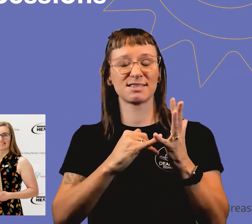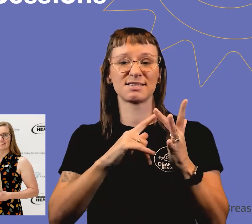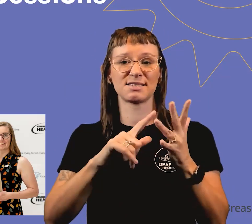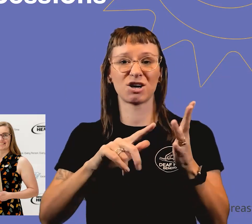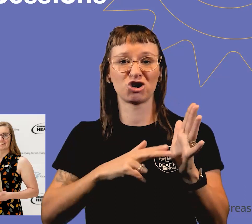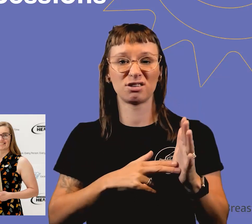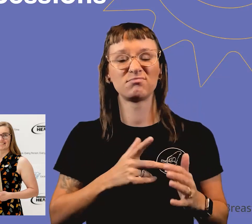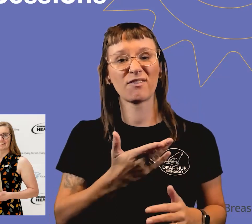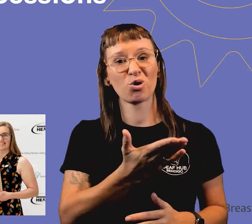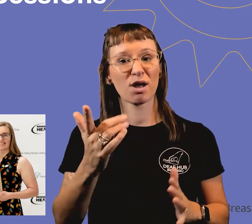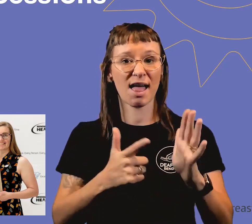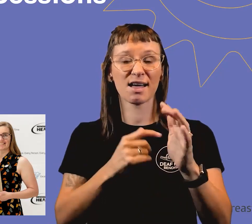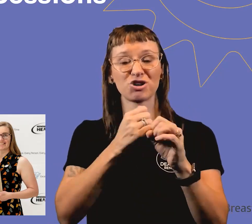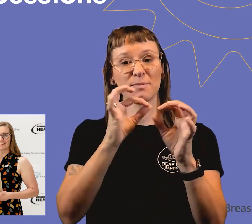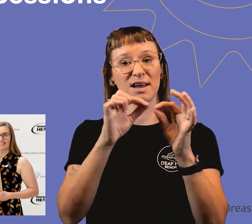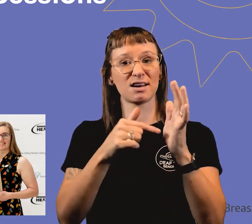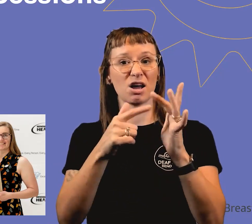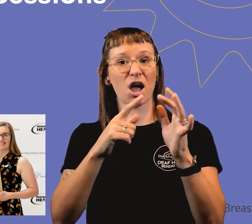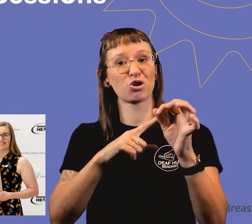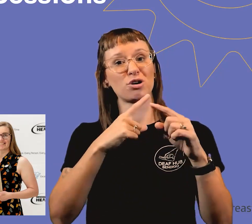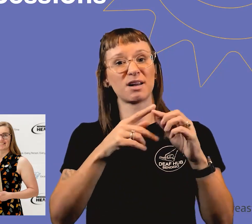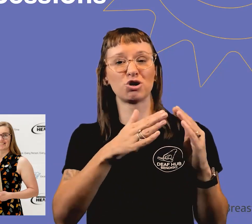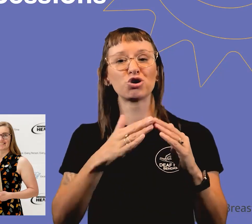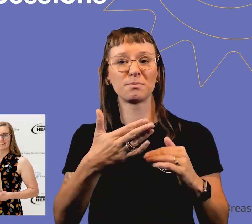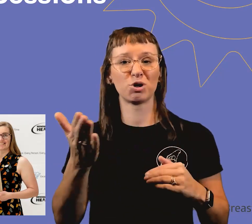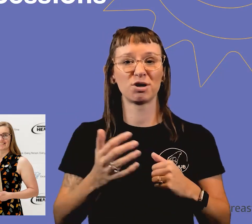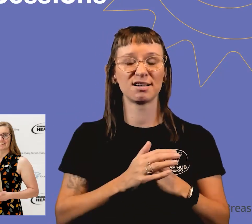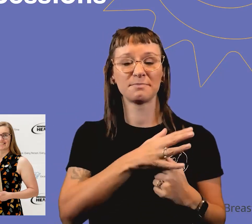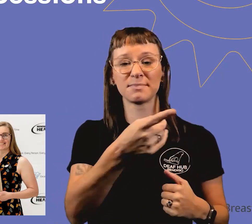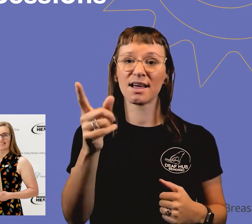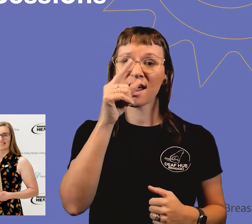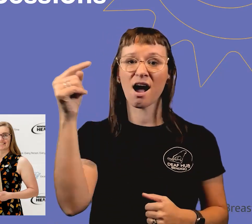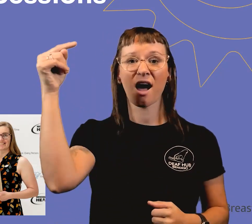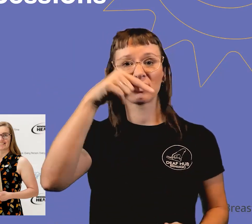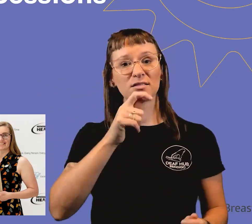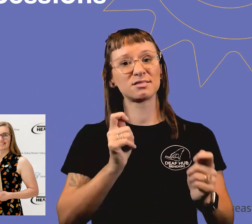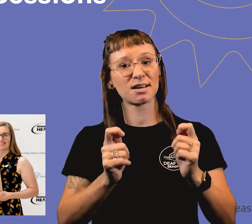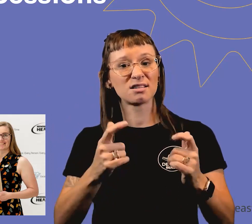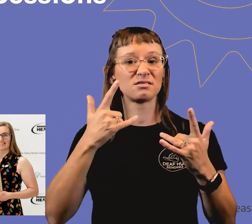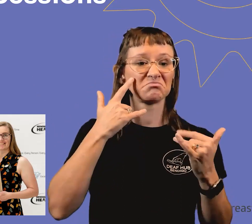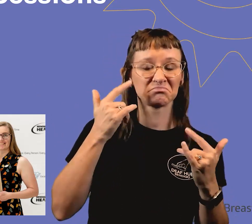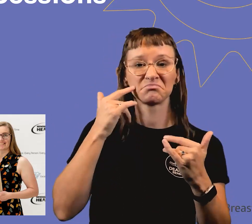"Rainbow Sessions" to encourage members of the LGBTIQ+ Community to screen in a